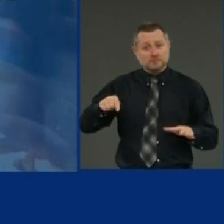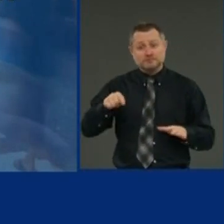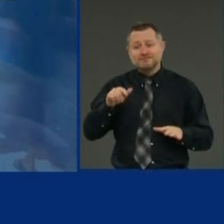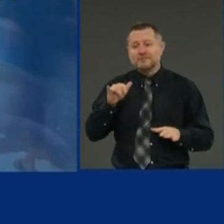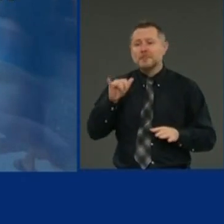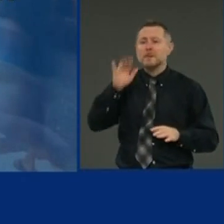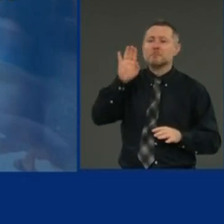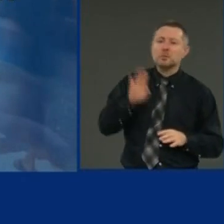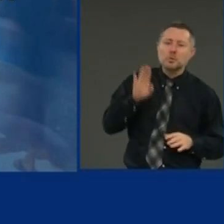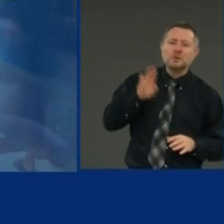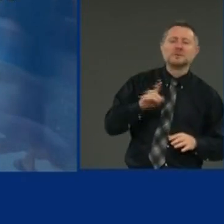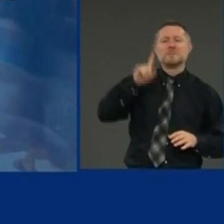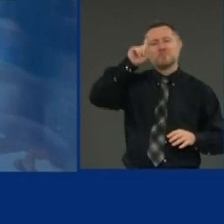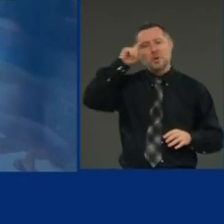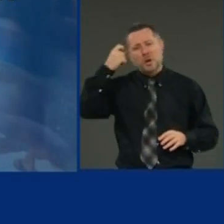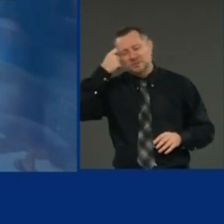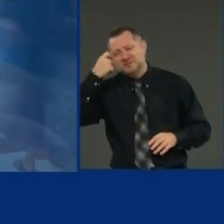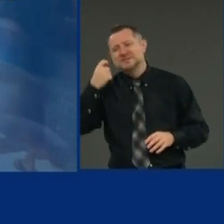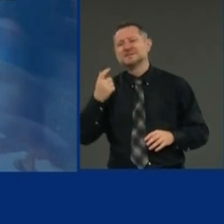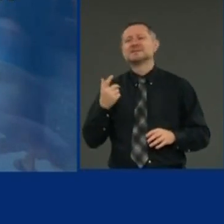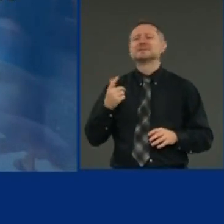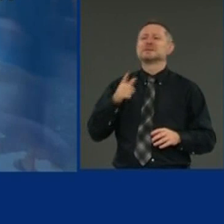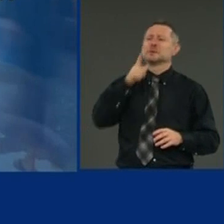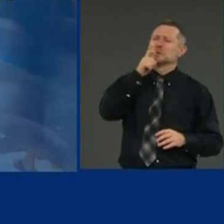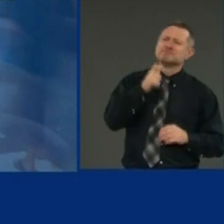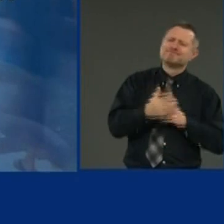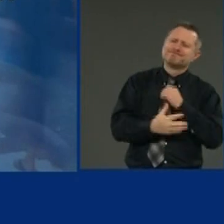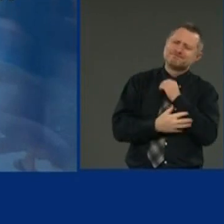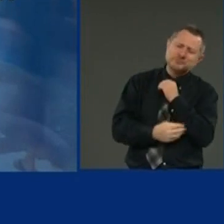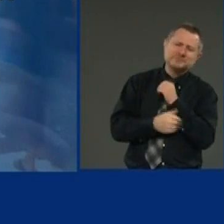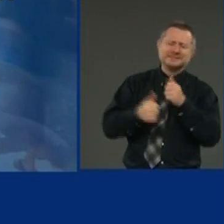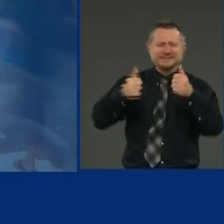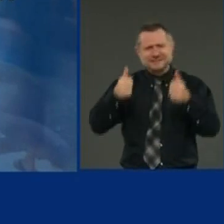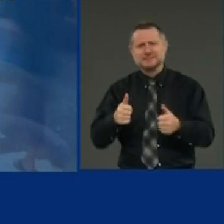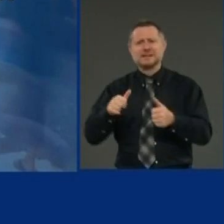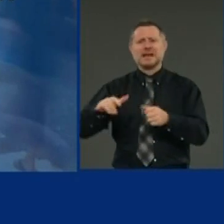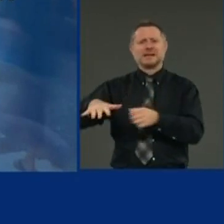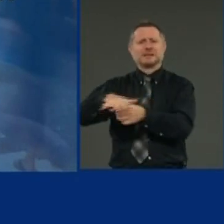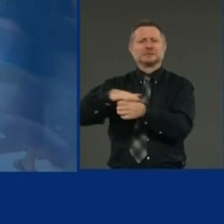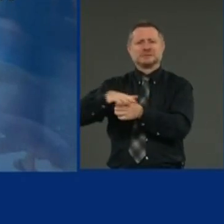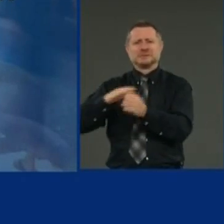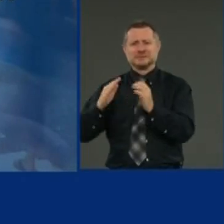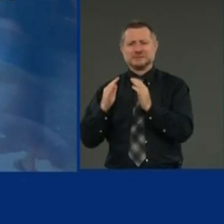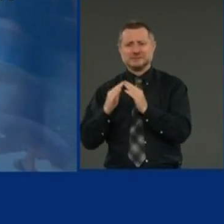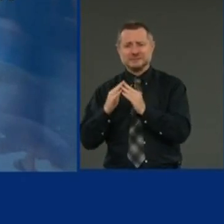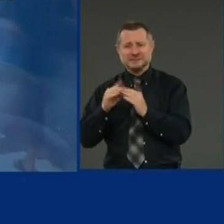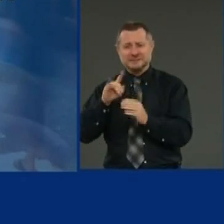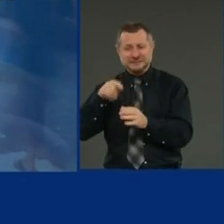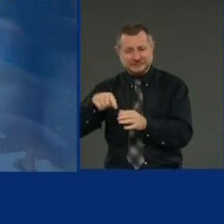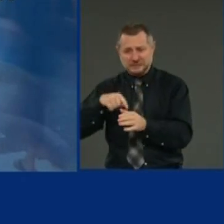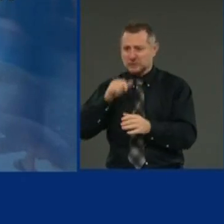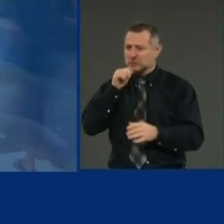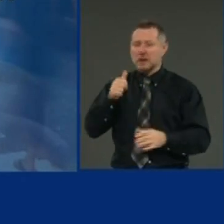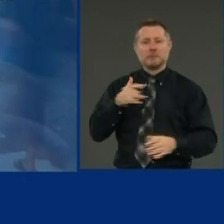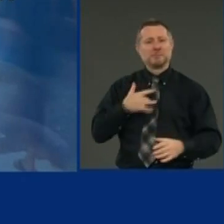THEY ARE IN NEW YORK CITY. THEY'RE OUT OF BURROW. THEY'RE MORE BROOKLYN, MORE THE BRONX AND THEY'RE LOWER INCOME